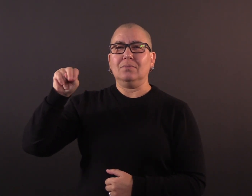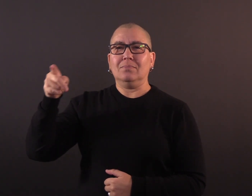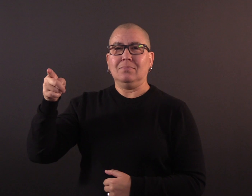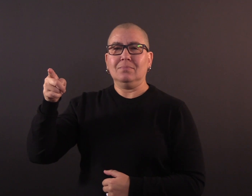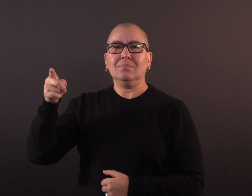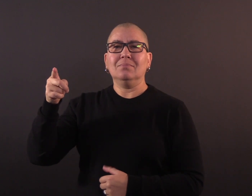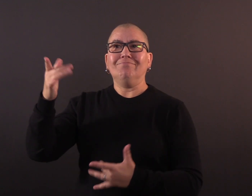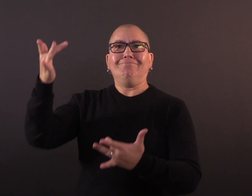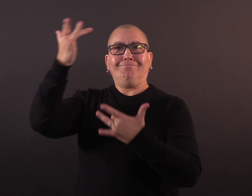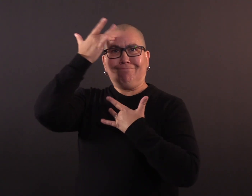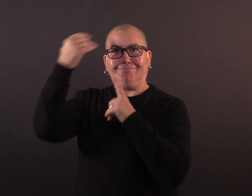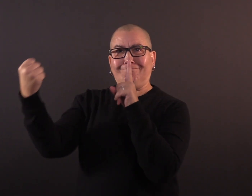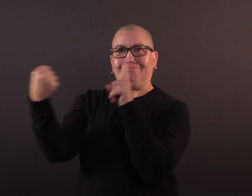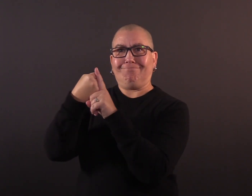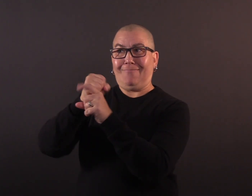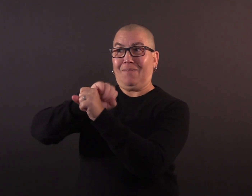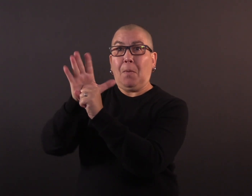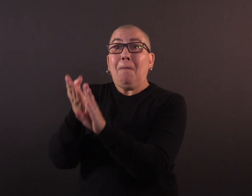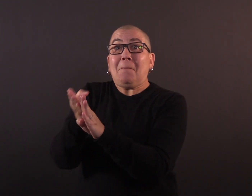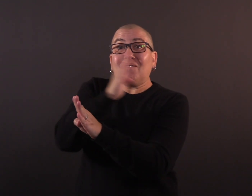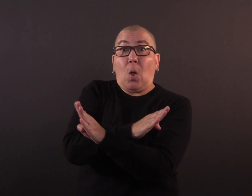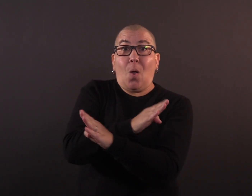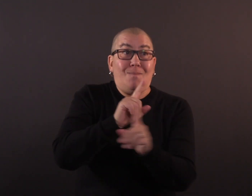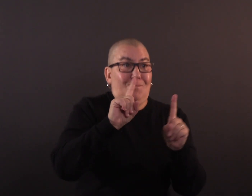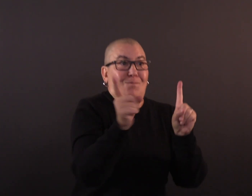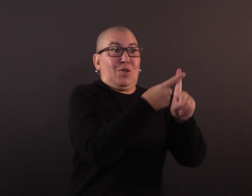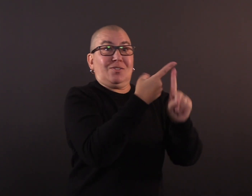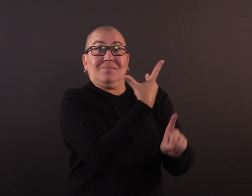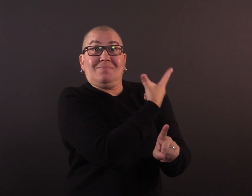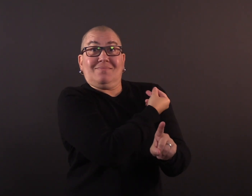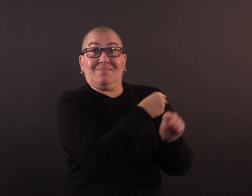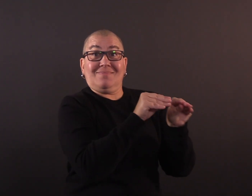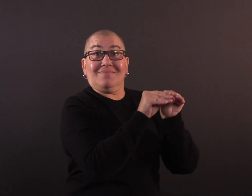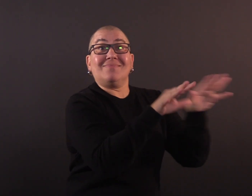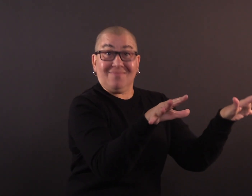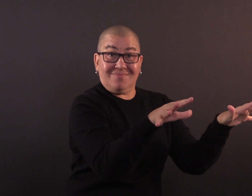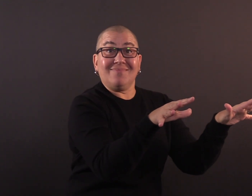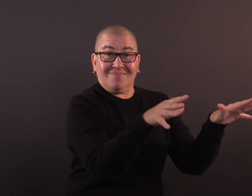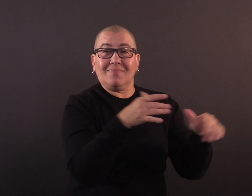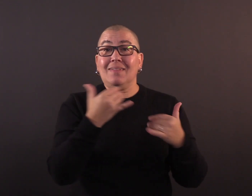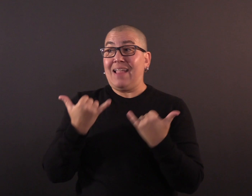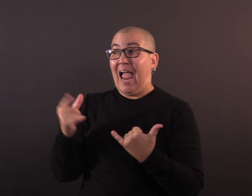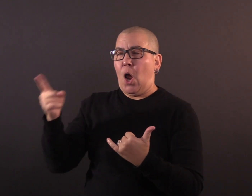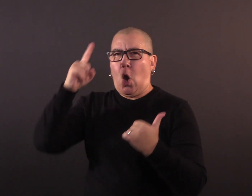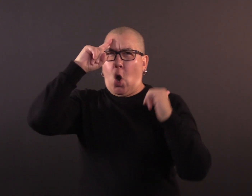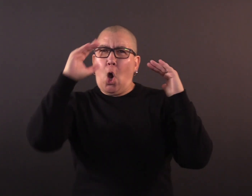Michelle Wilson, though, got infected before vaccination was an option. And